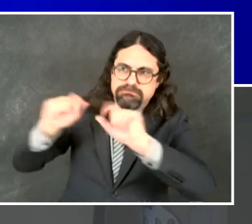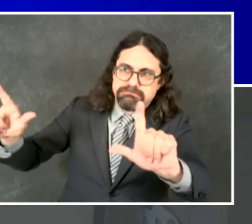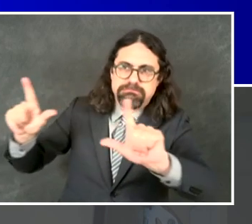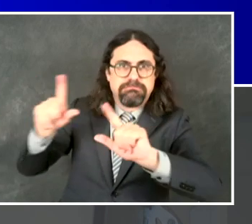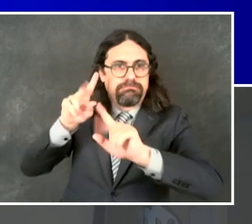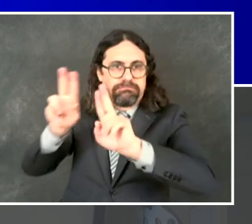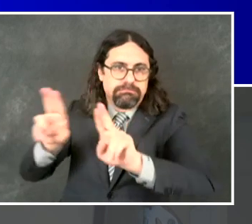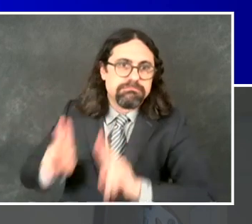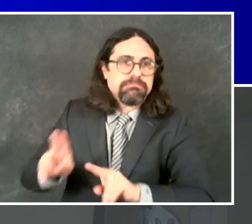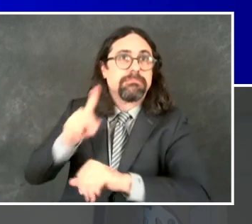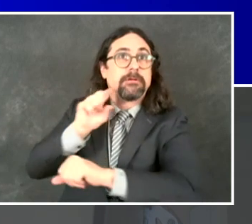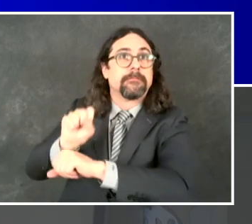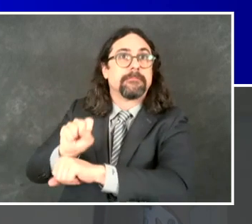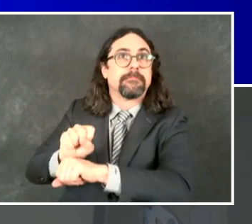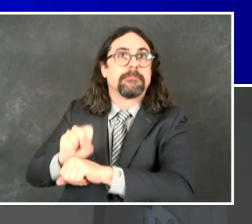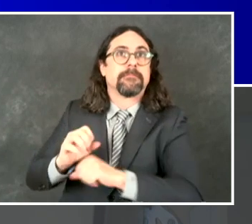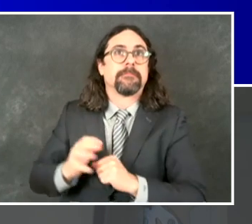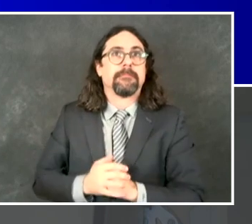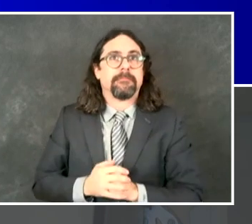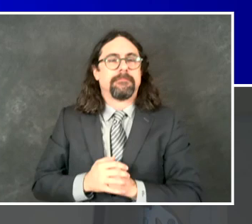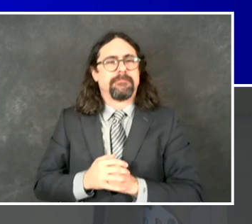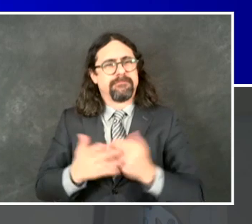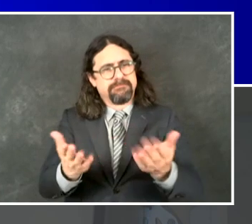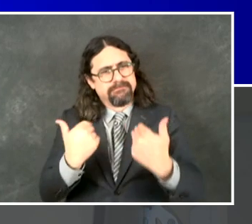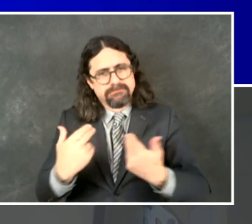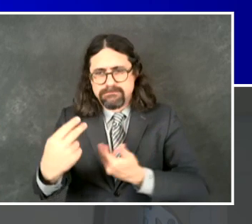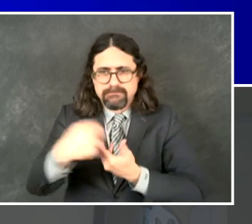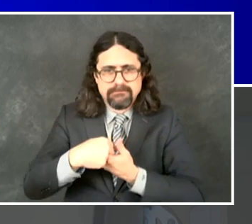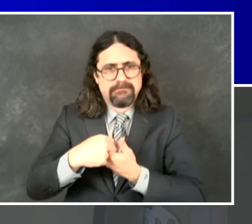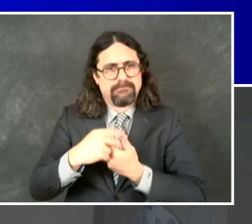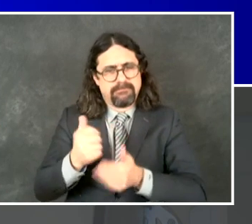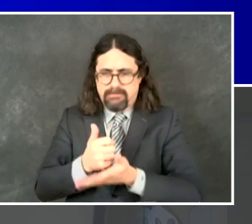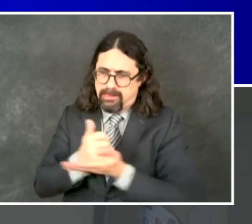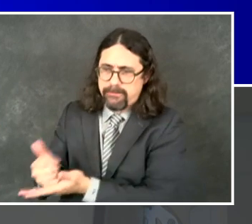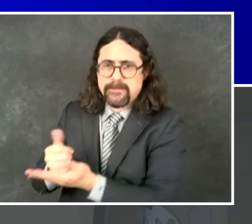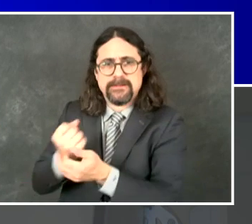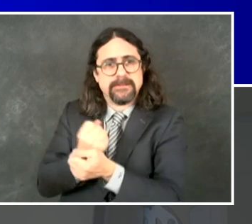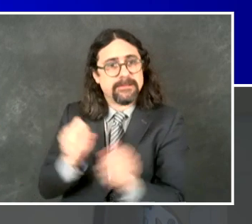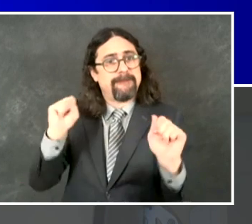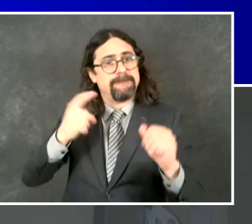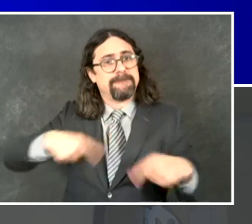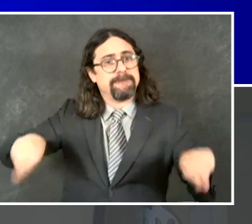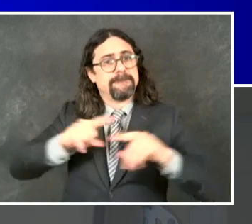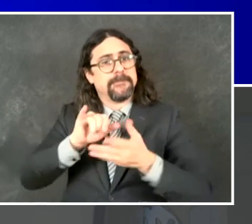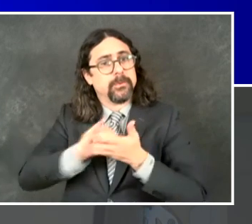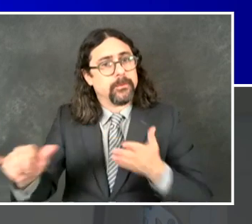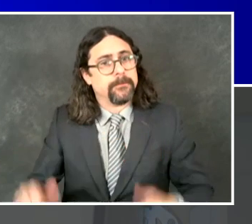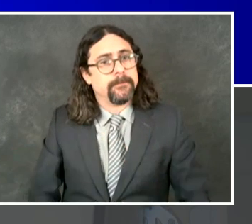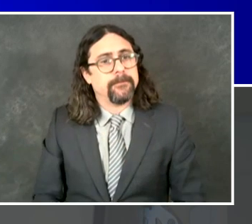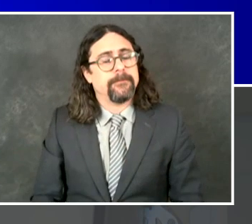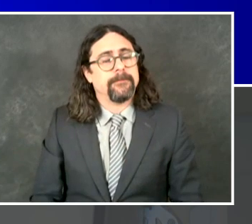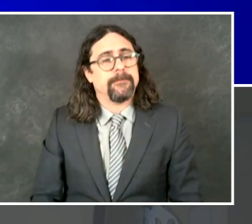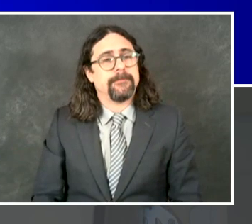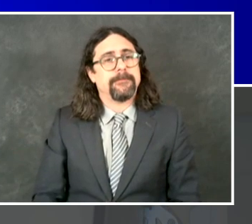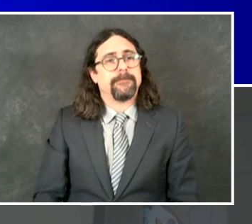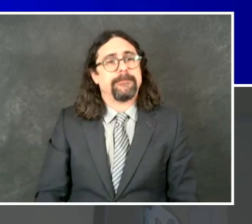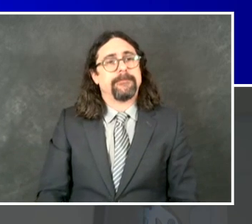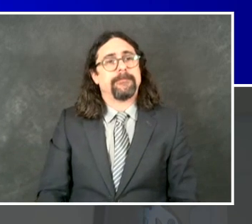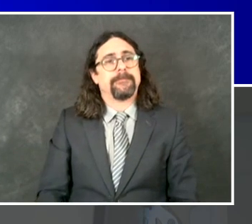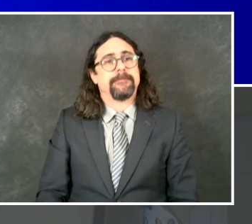VEY,R VERY IMPORTANTLY. WE NEED YOU TO COME RIGHT AWAY TO HELP SAVE LIVES HERE IN